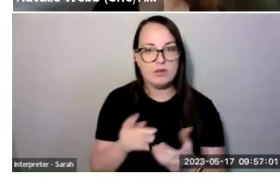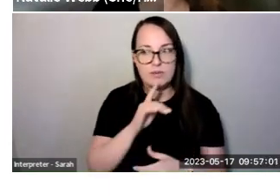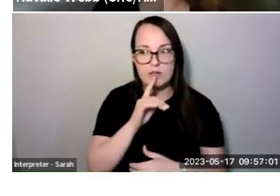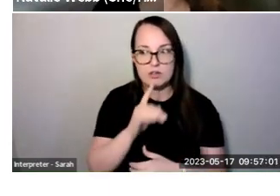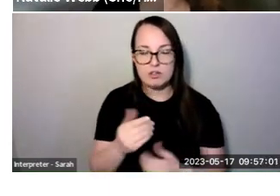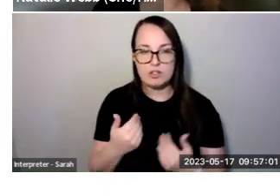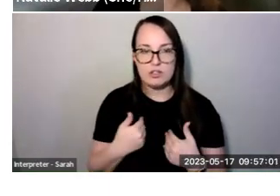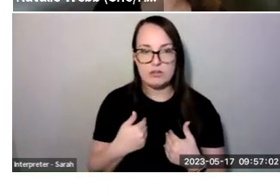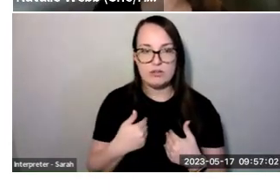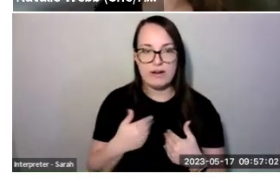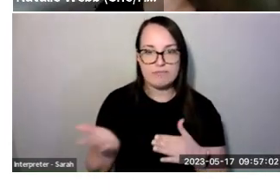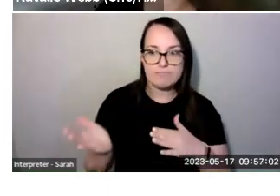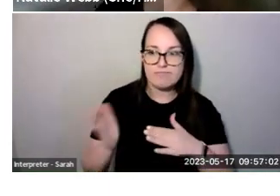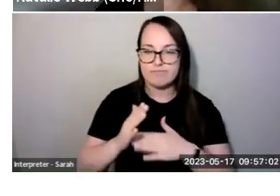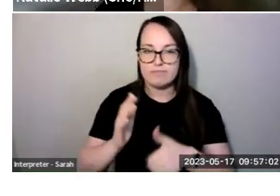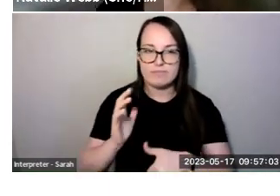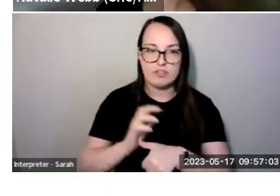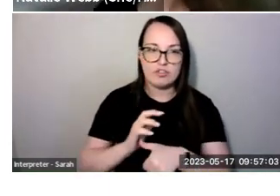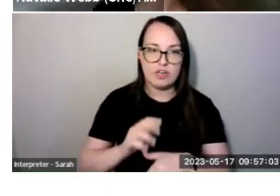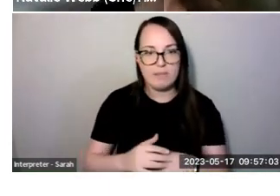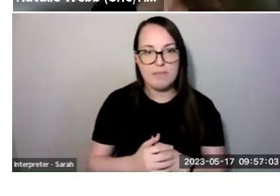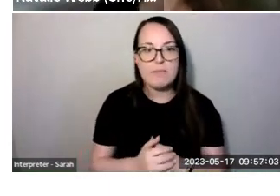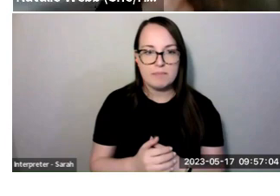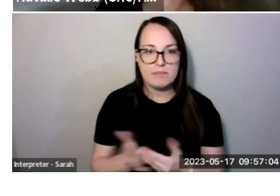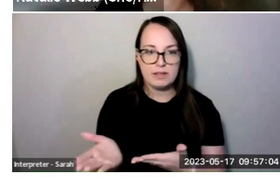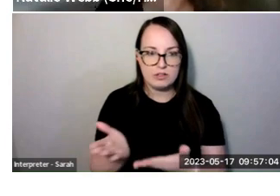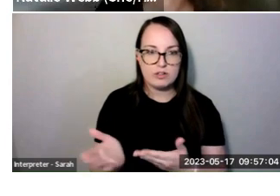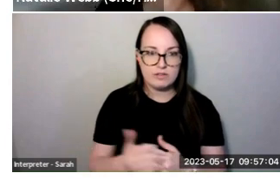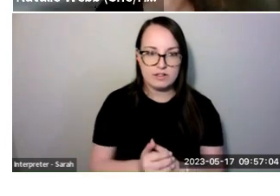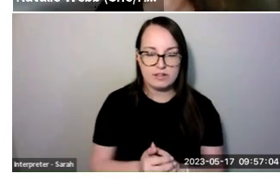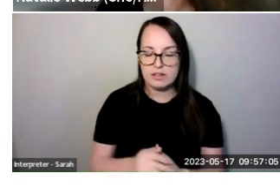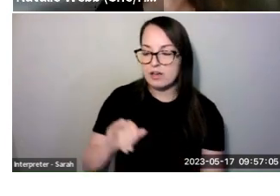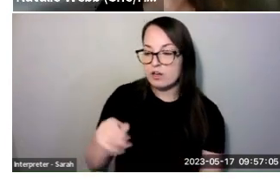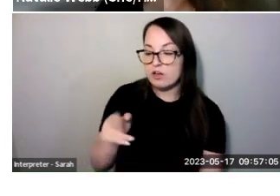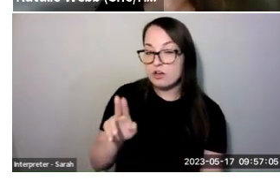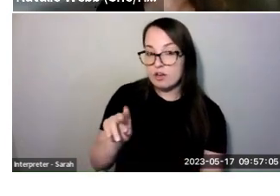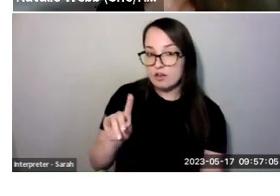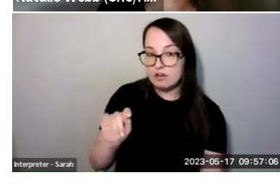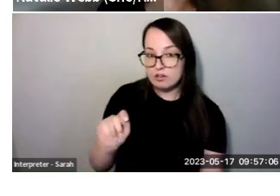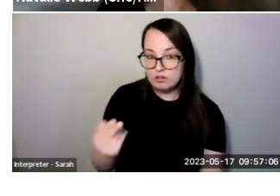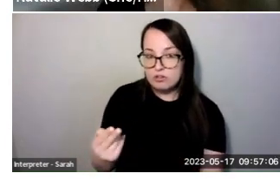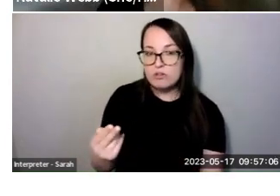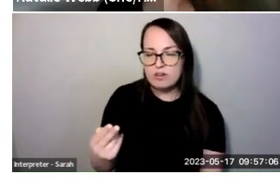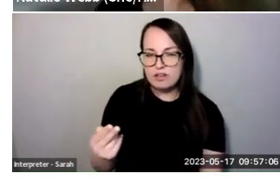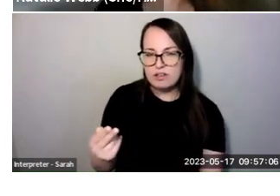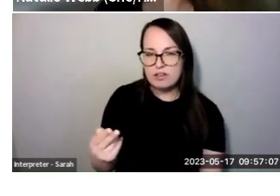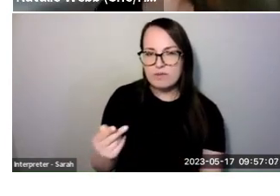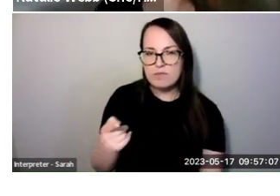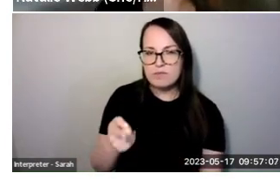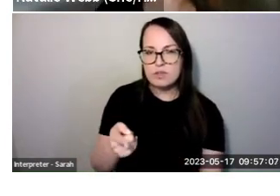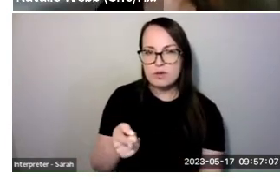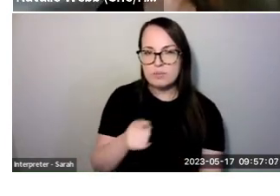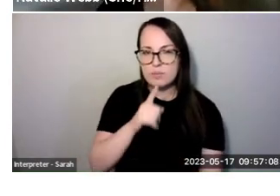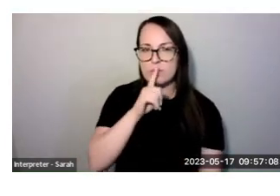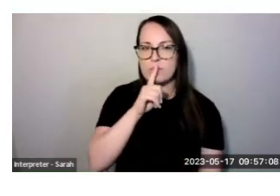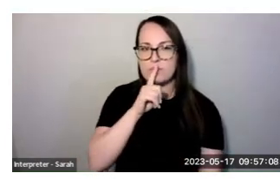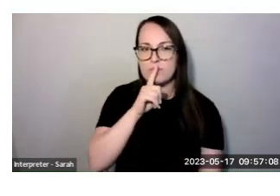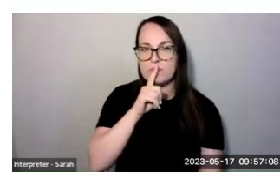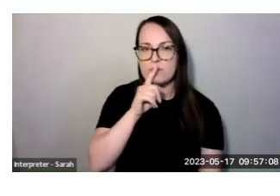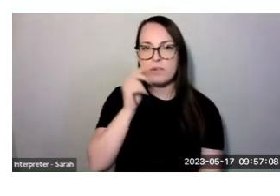well. You want to have an exemplory service for them above all.